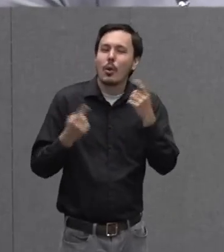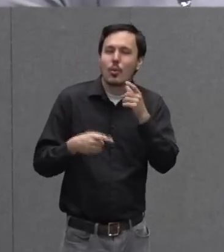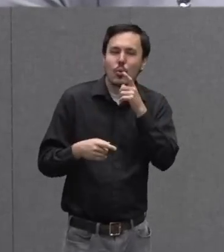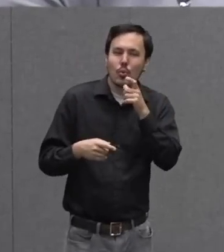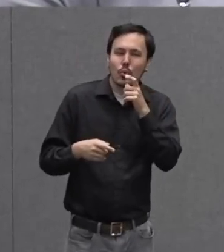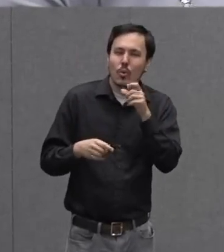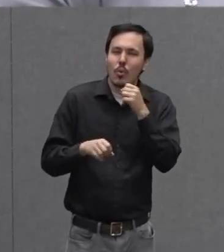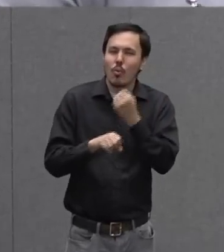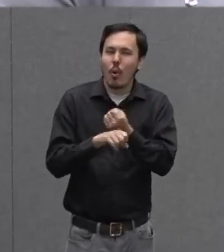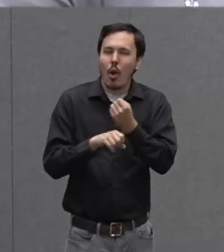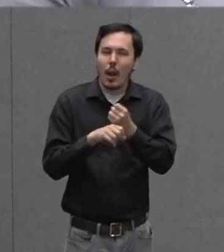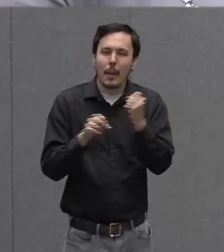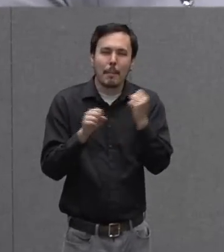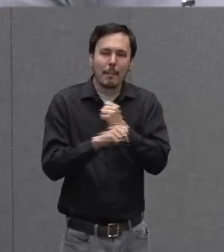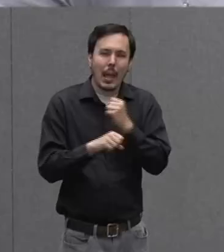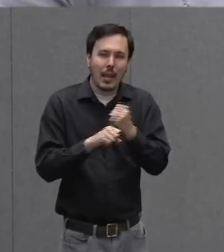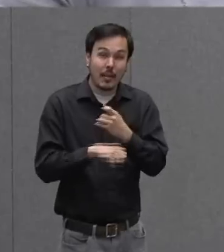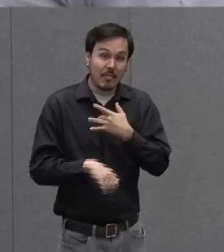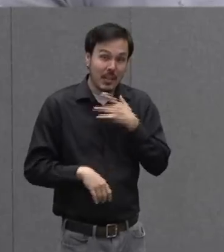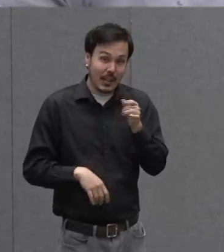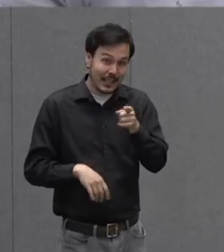feel like he did a good job?